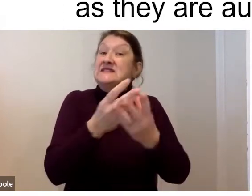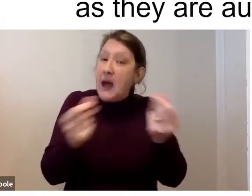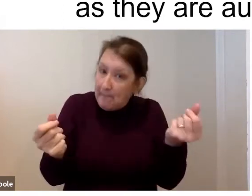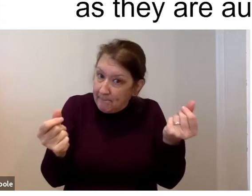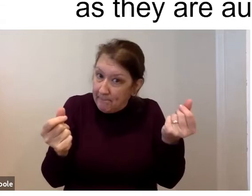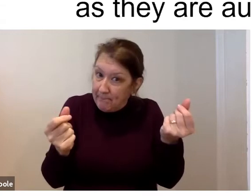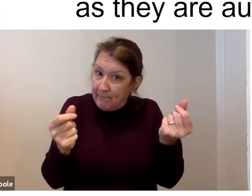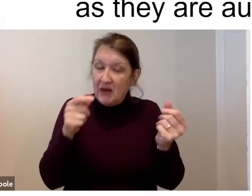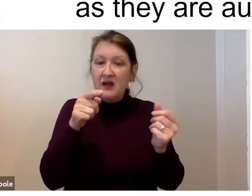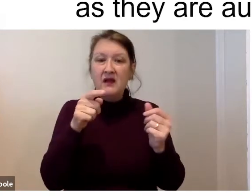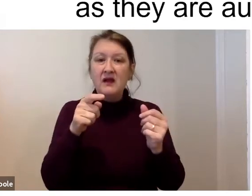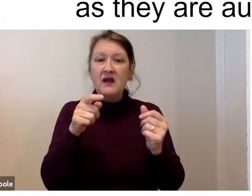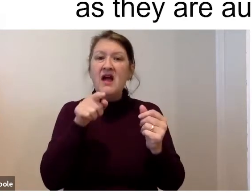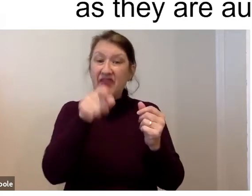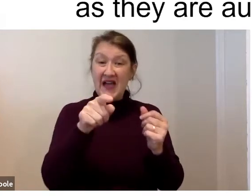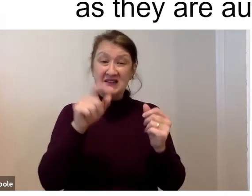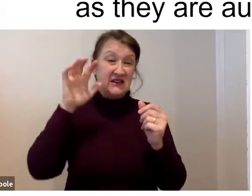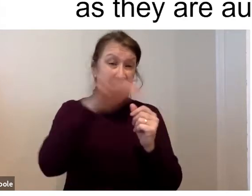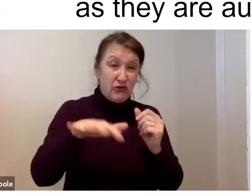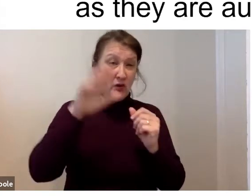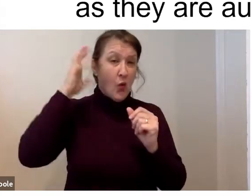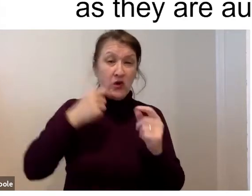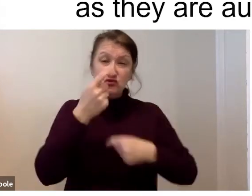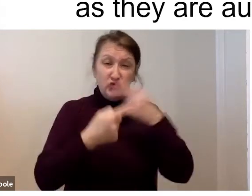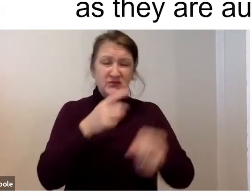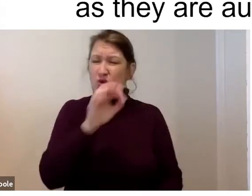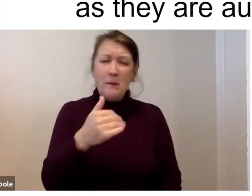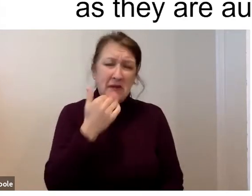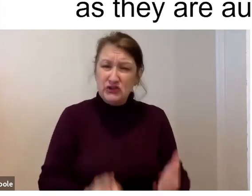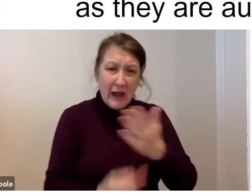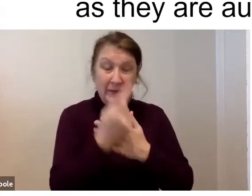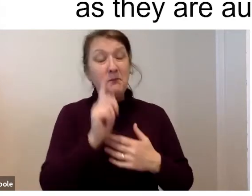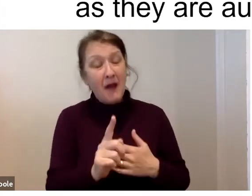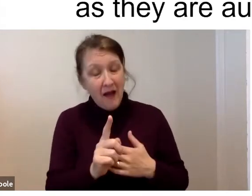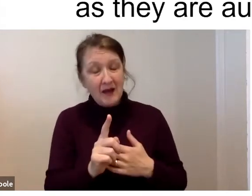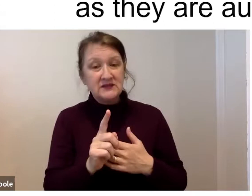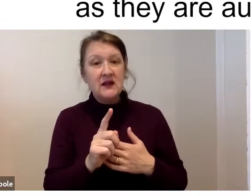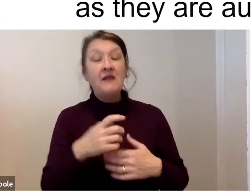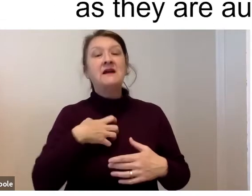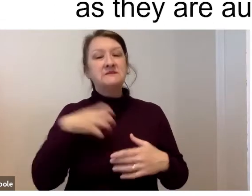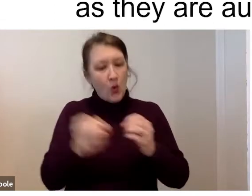There is not a lot happening, unfortunately but there are moves in that direction.